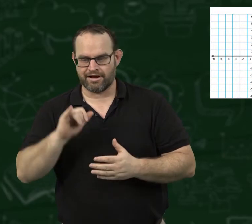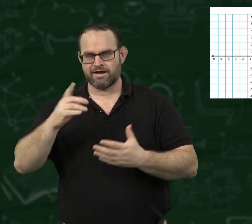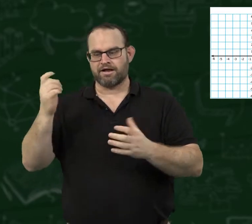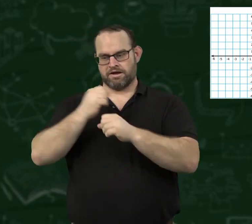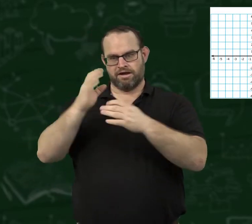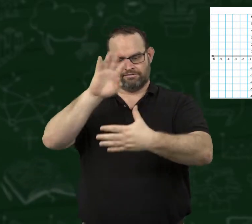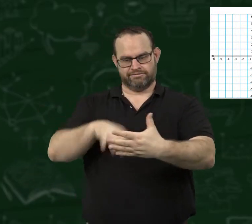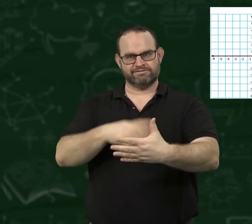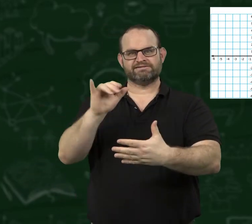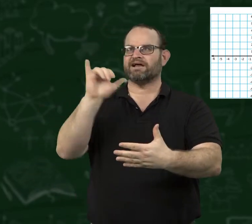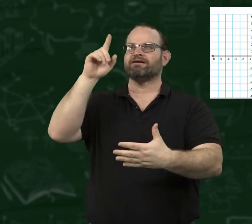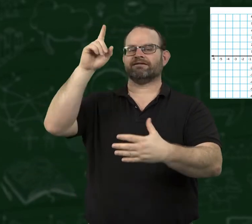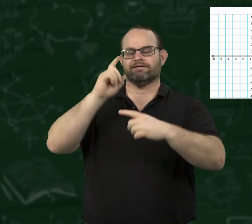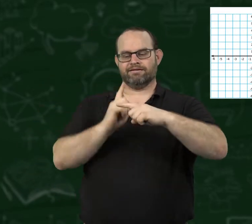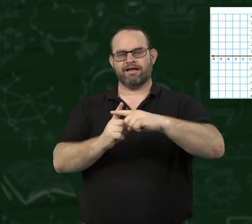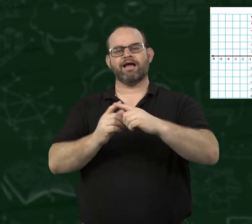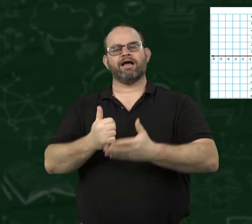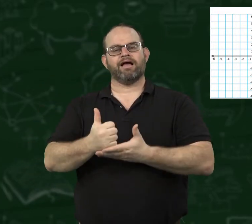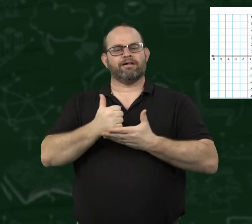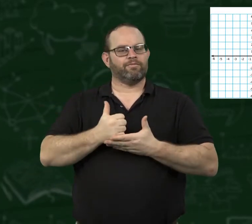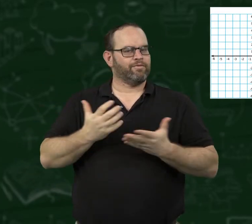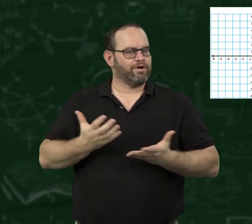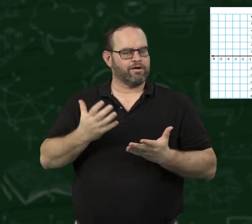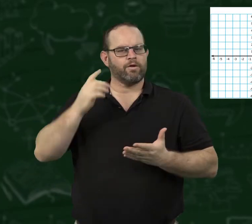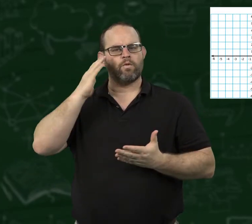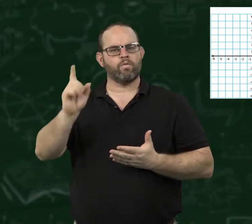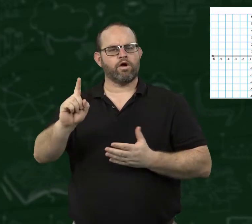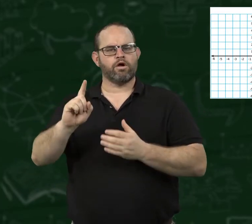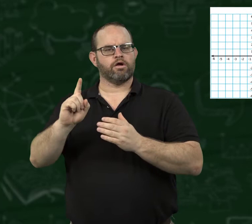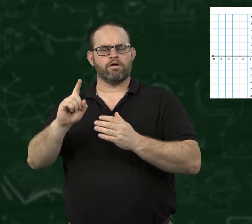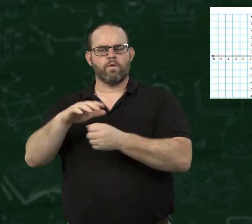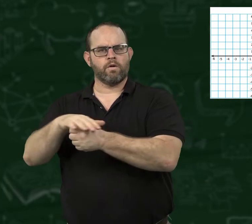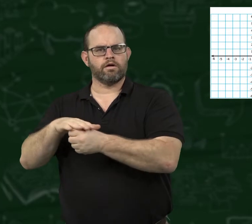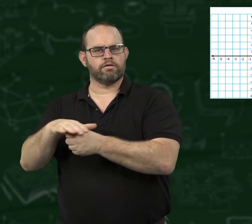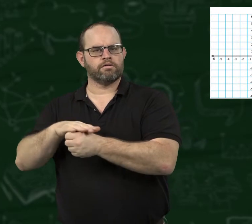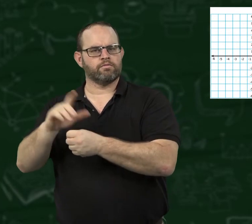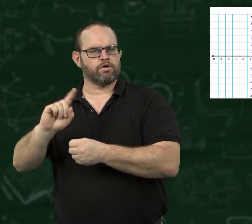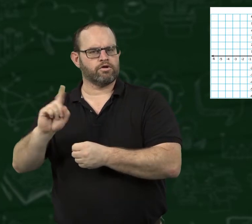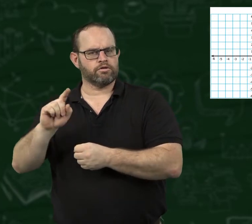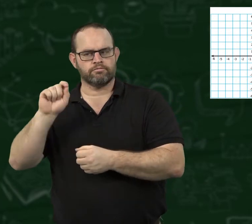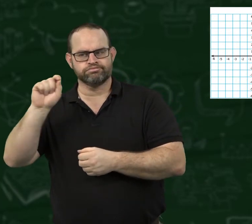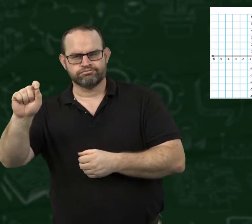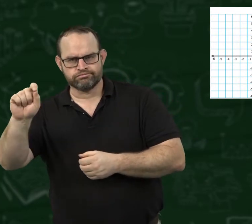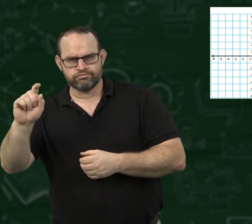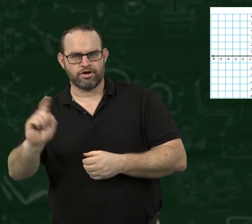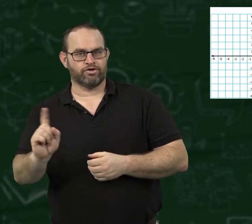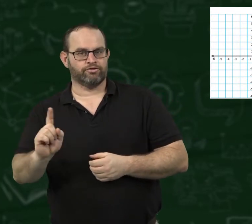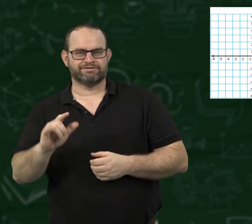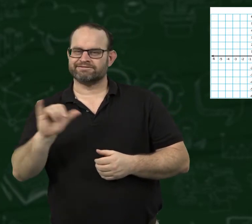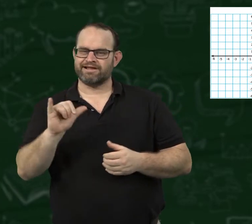Cartesian planes help us chart locations.